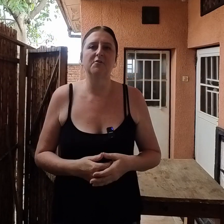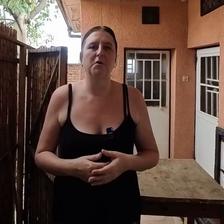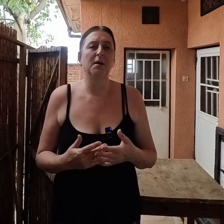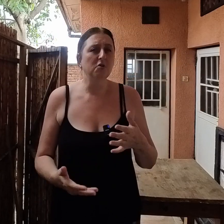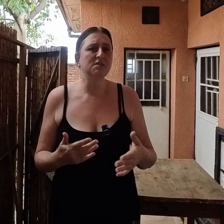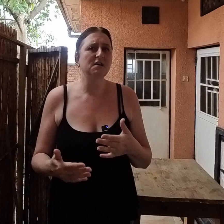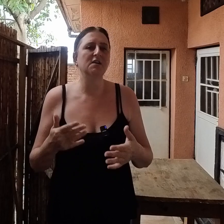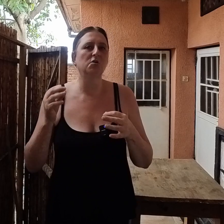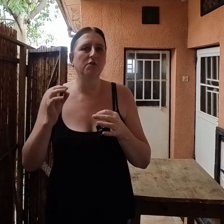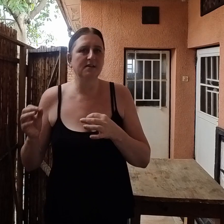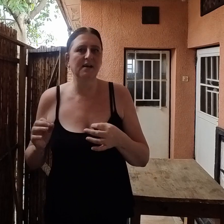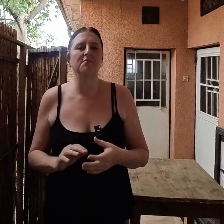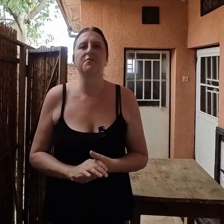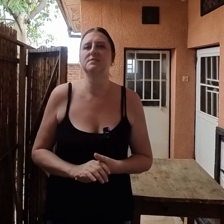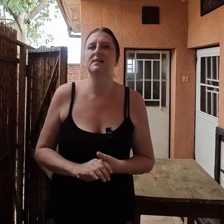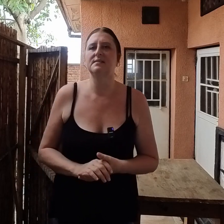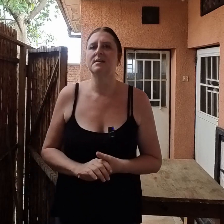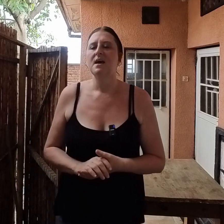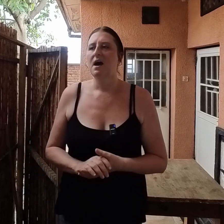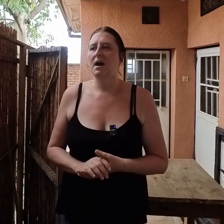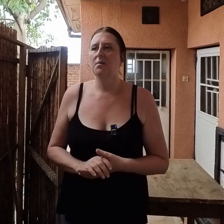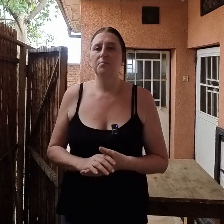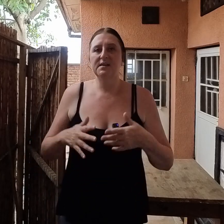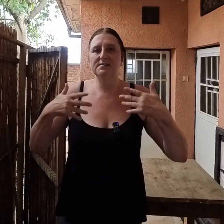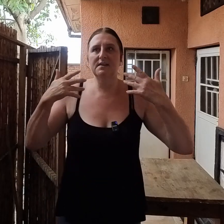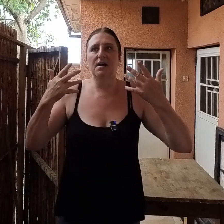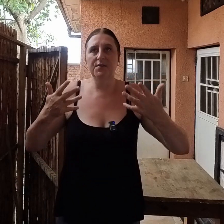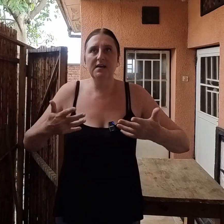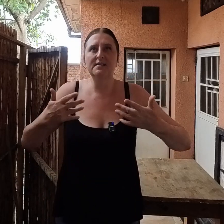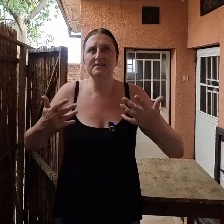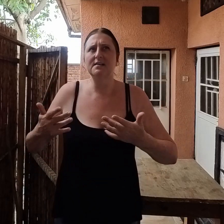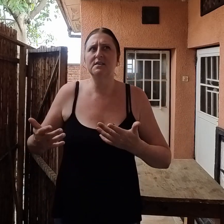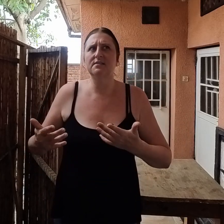ceremony? I'm not entirely sure what the exact reference is, but it's- I think it is actually